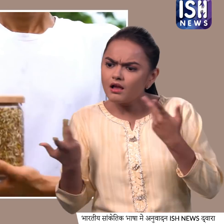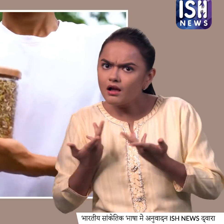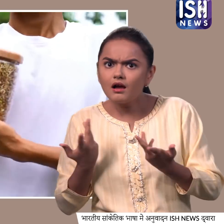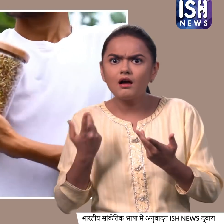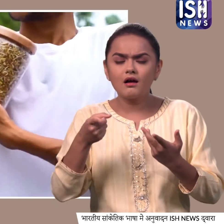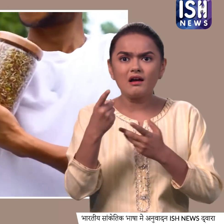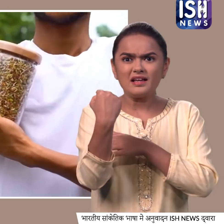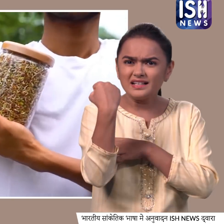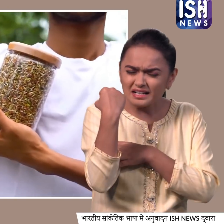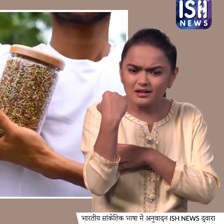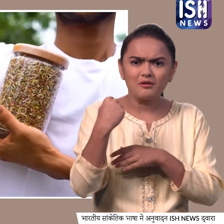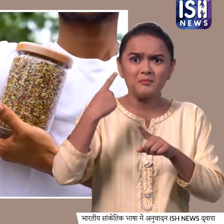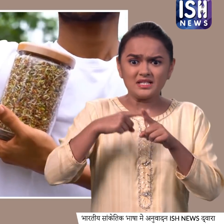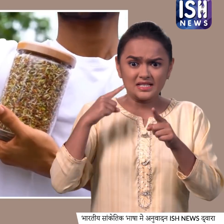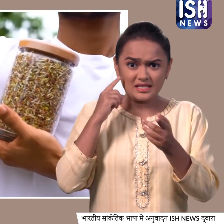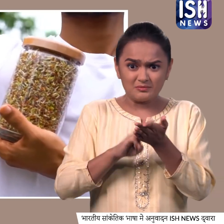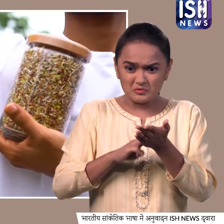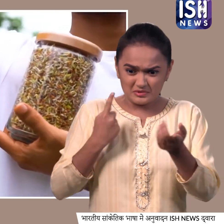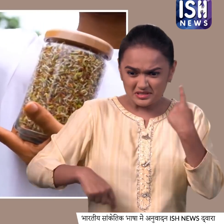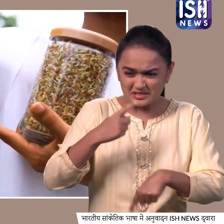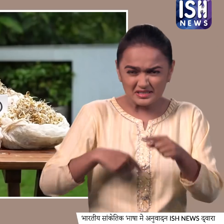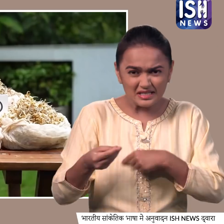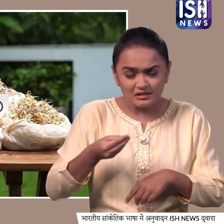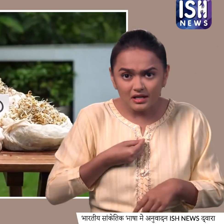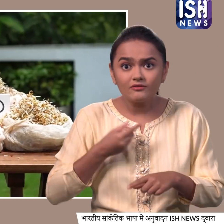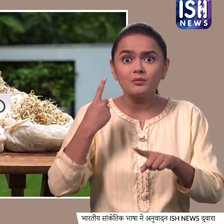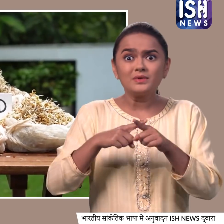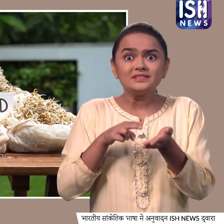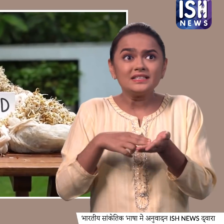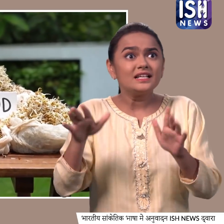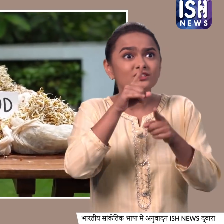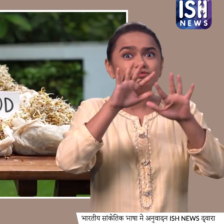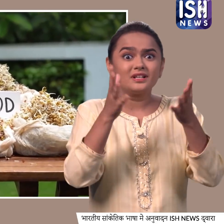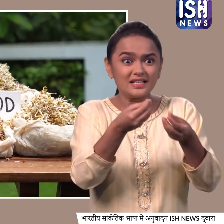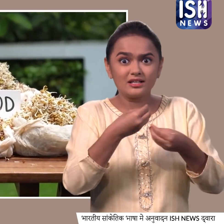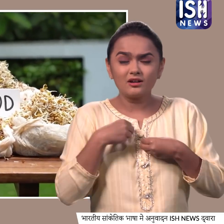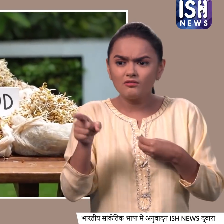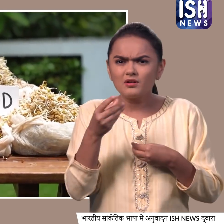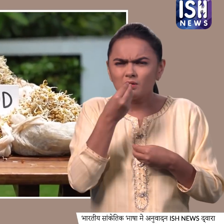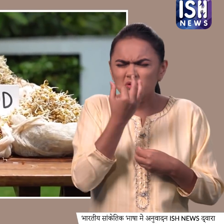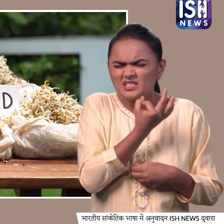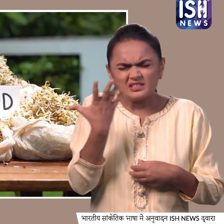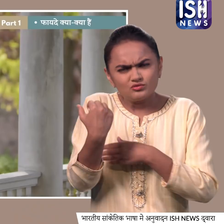From giving you to strength to giving you immunity, why are they Mother Nature's greatest superfood?